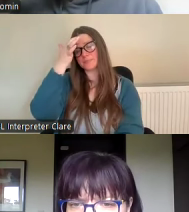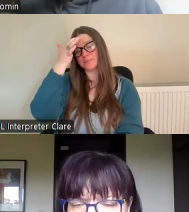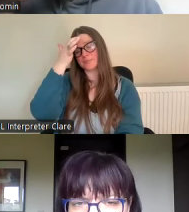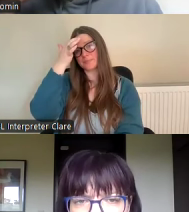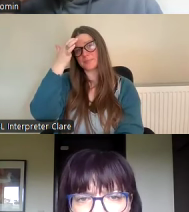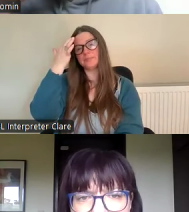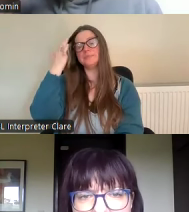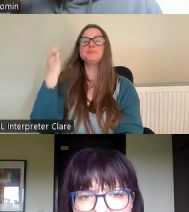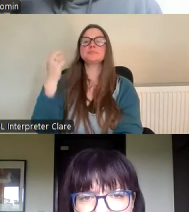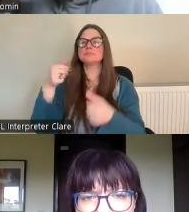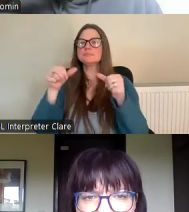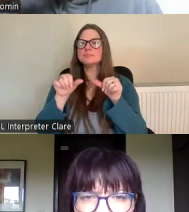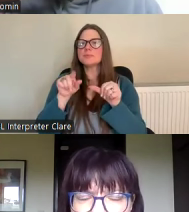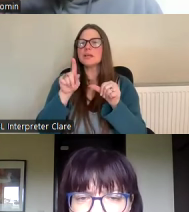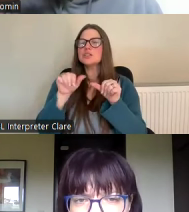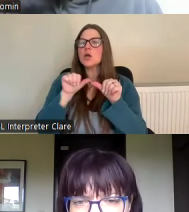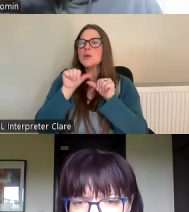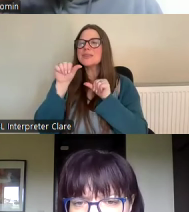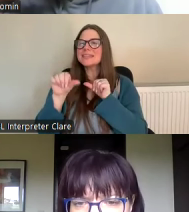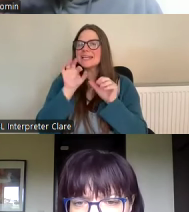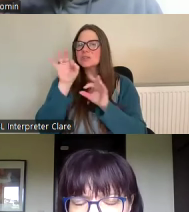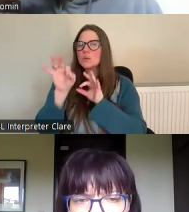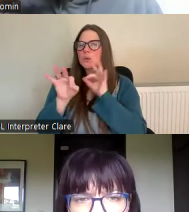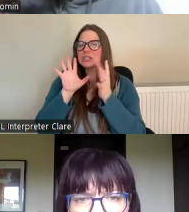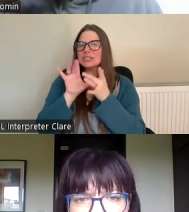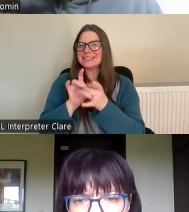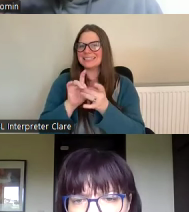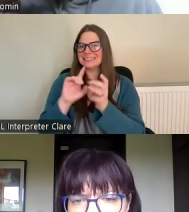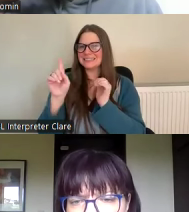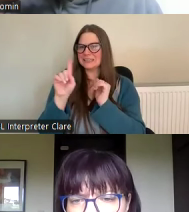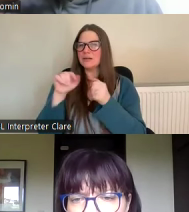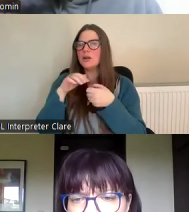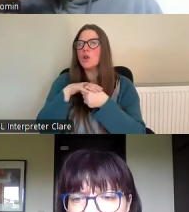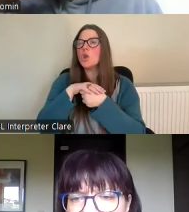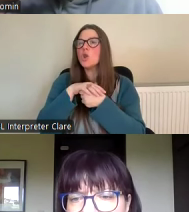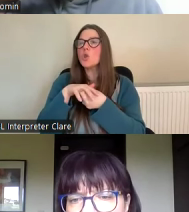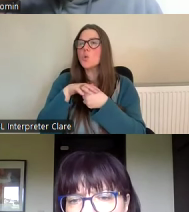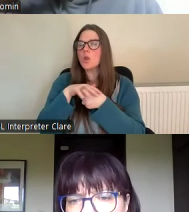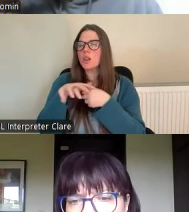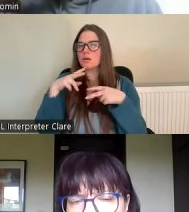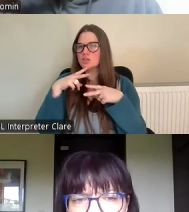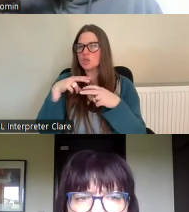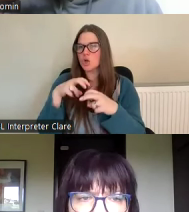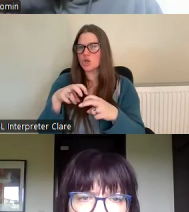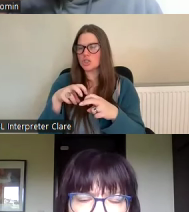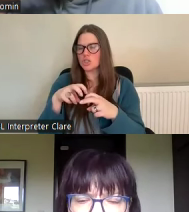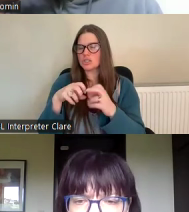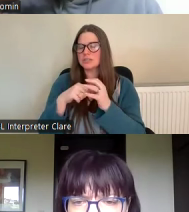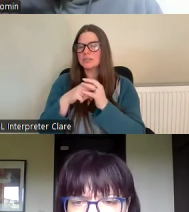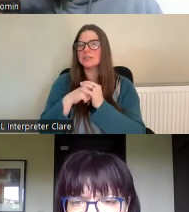Next cluster of questions was around local search. Basically, any advice